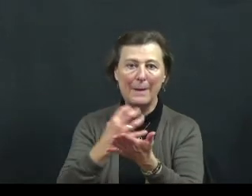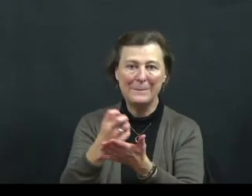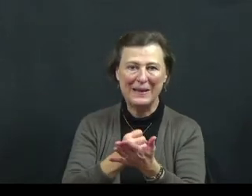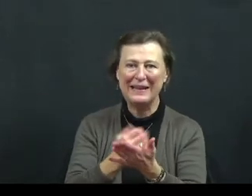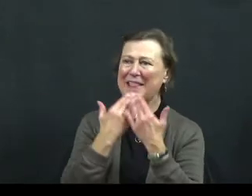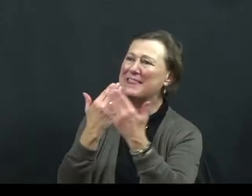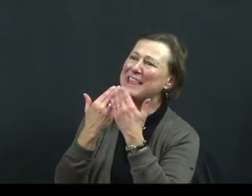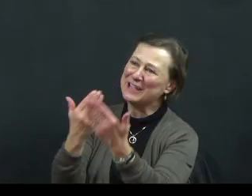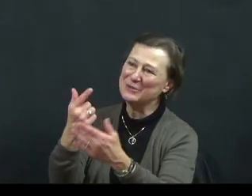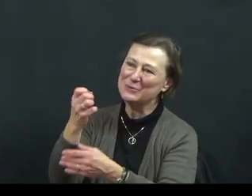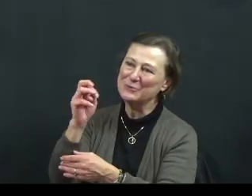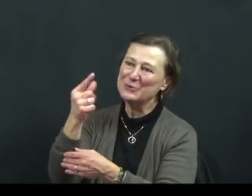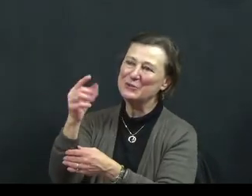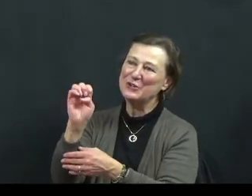So, thank you George.